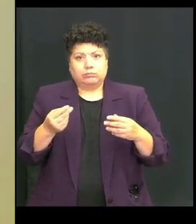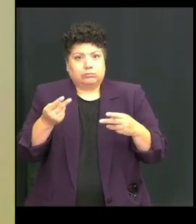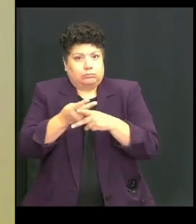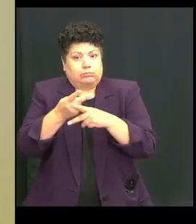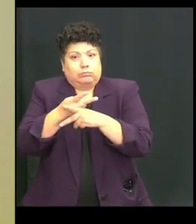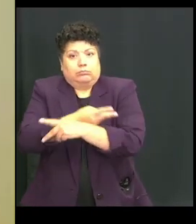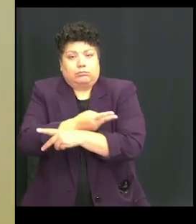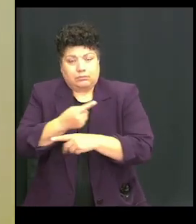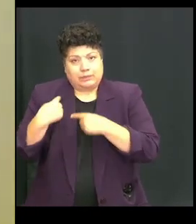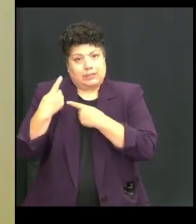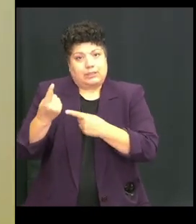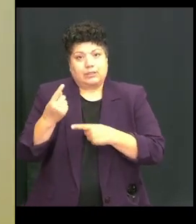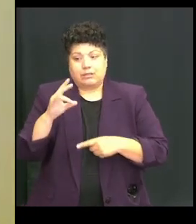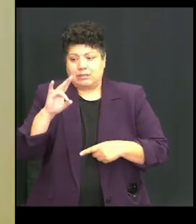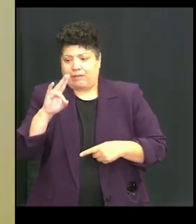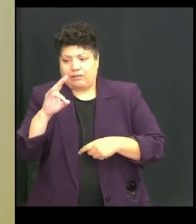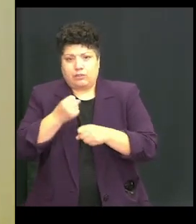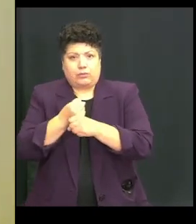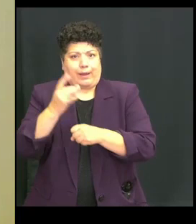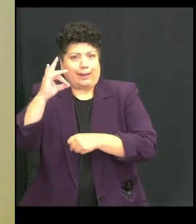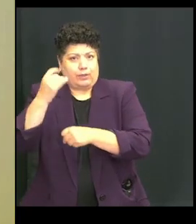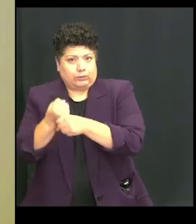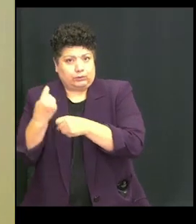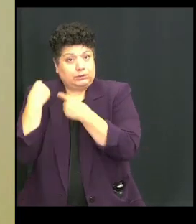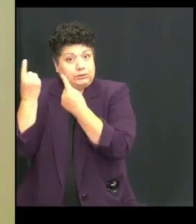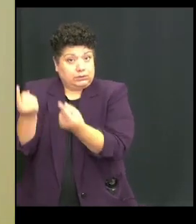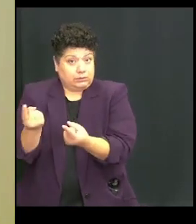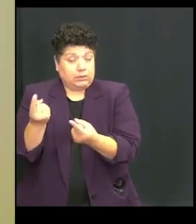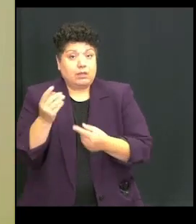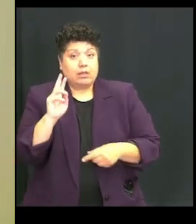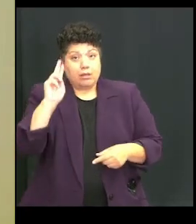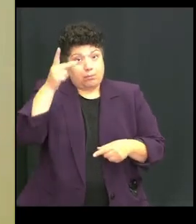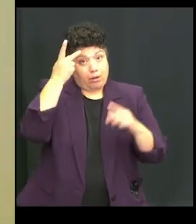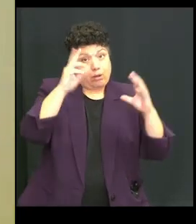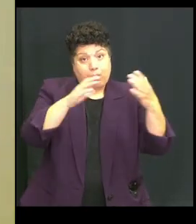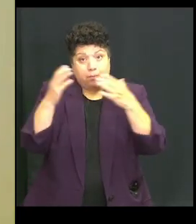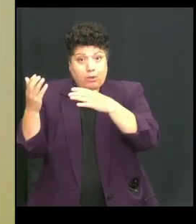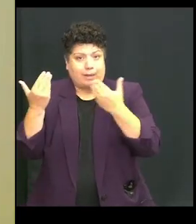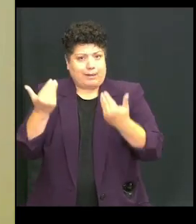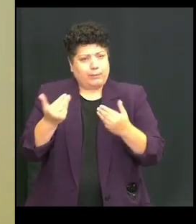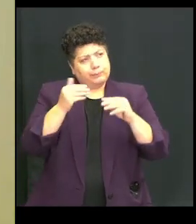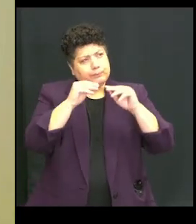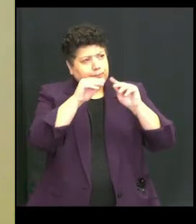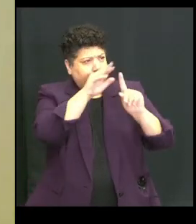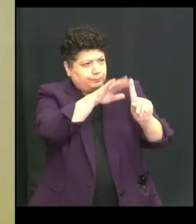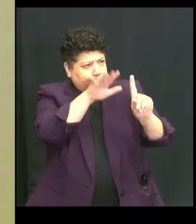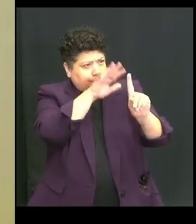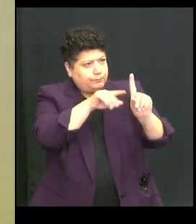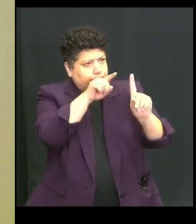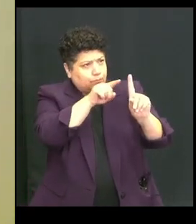This dynamic of the parties being evaluated in terms of racial attitudes.